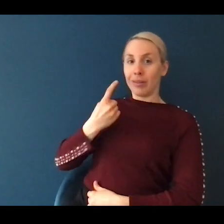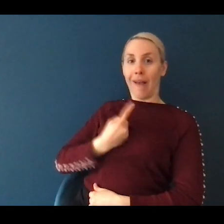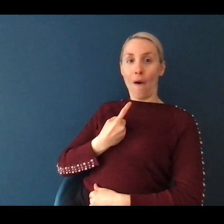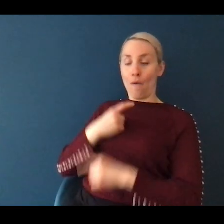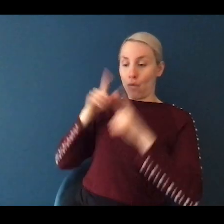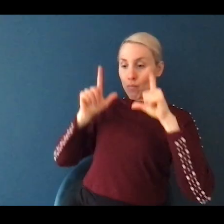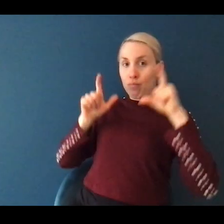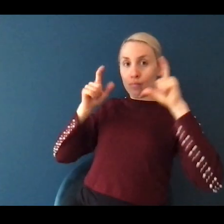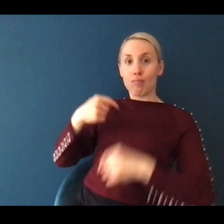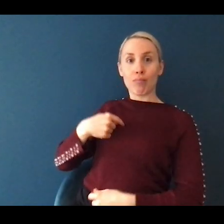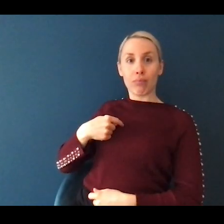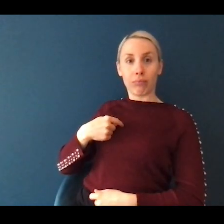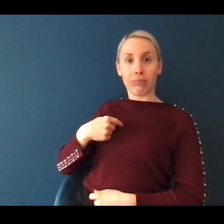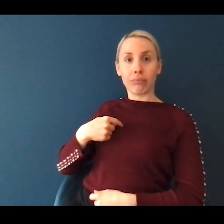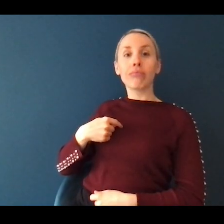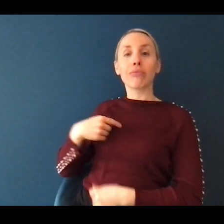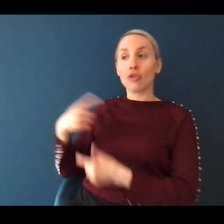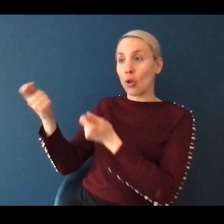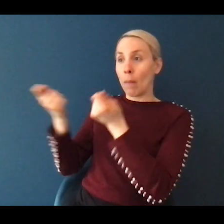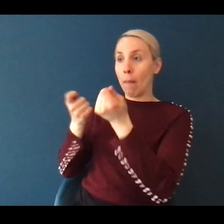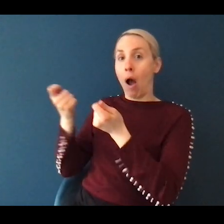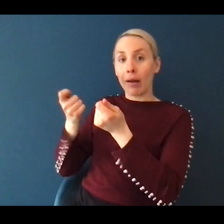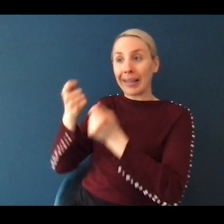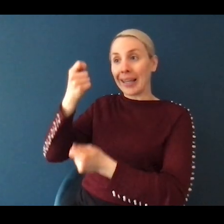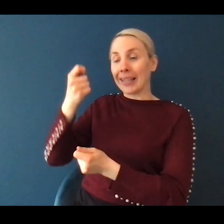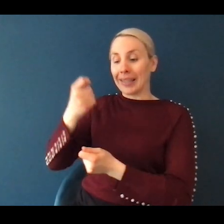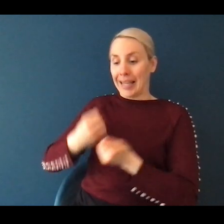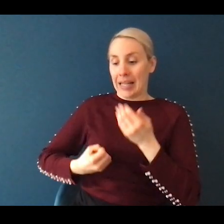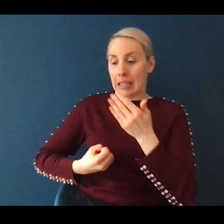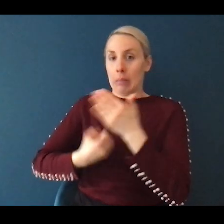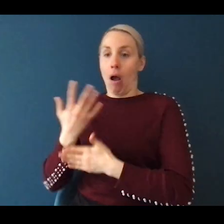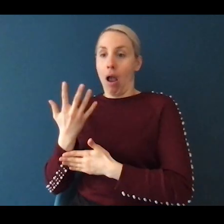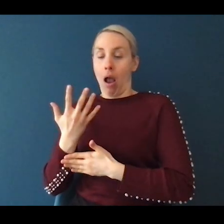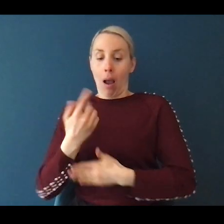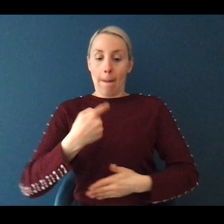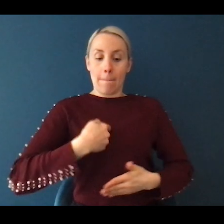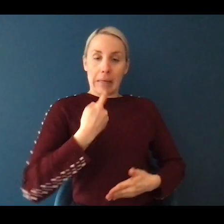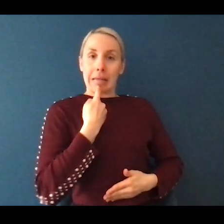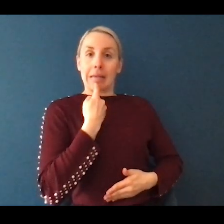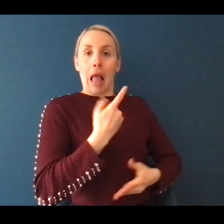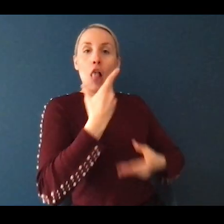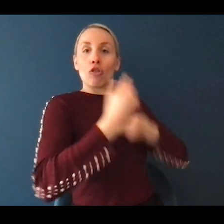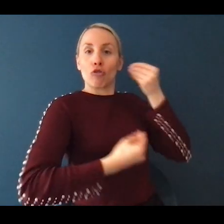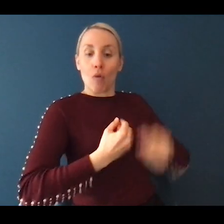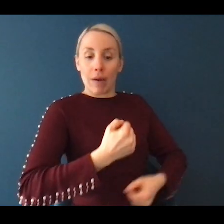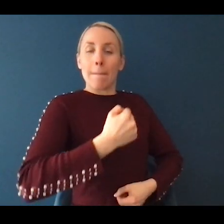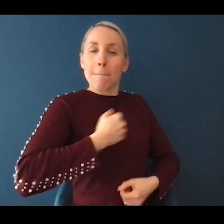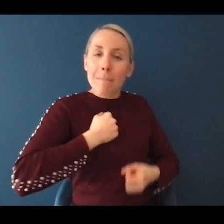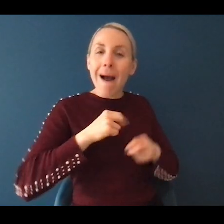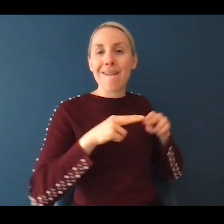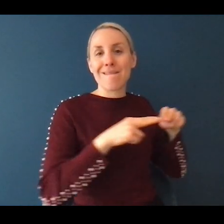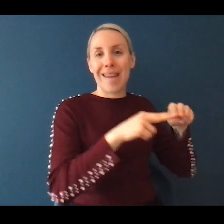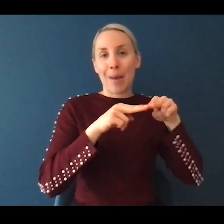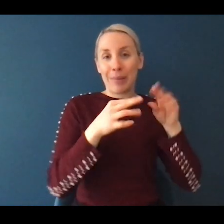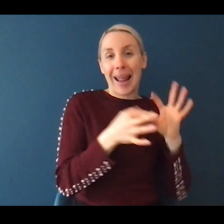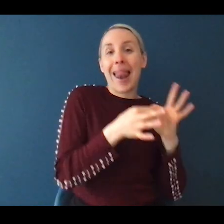to tell the story related to my family that was linked to that specific place so I that's